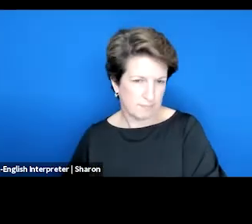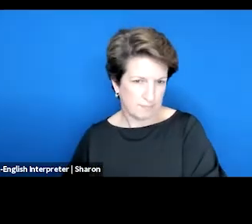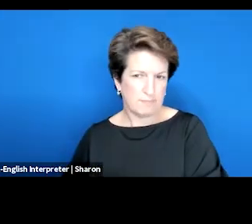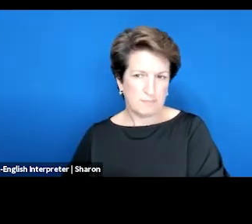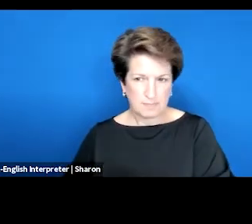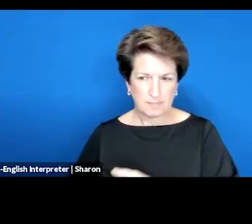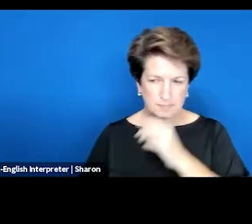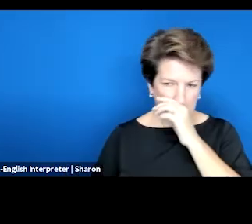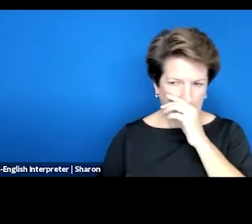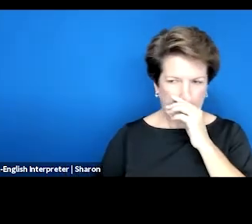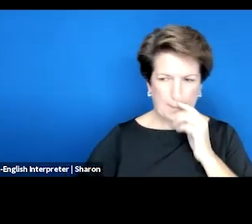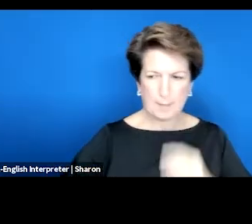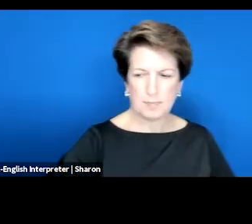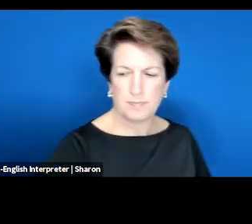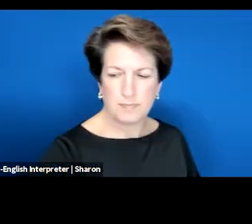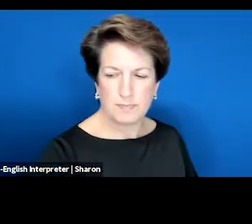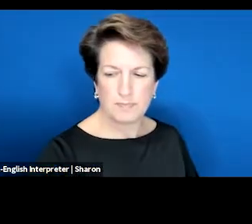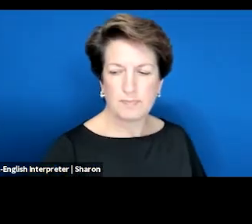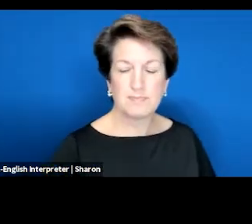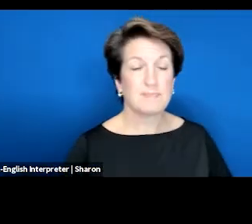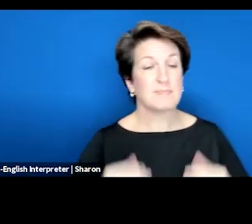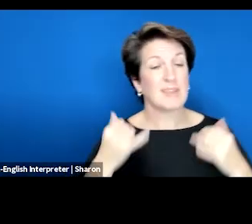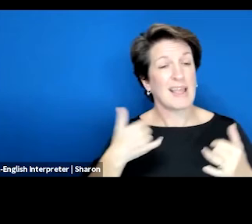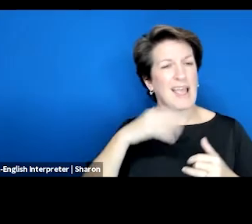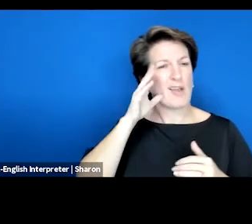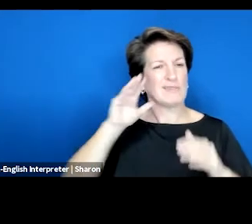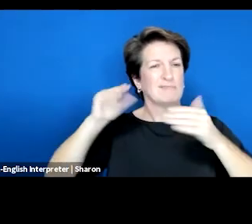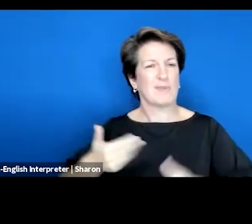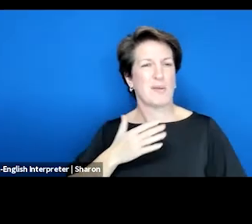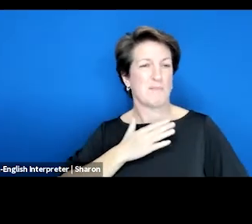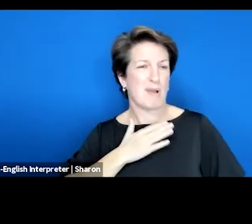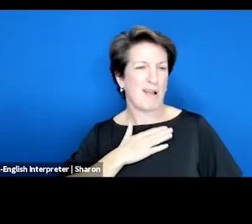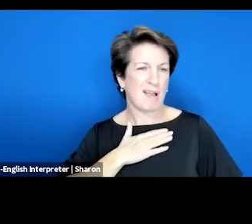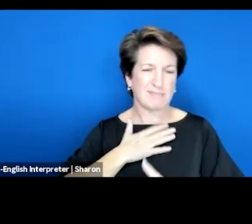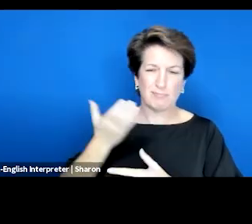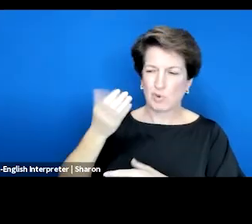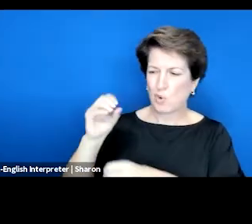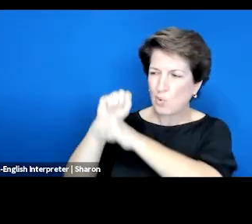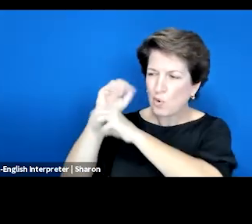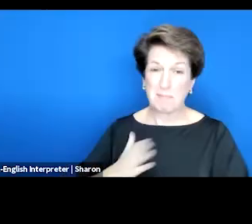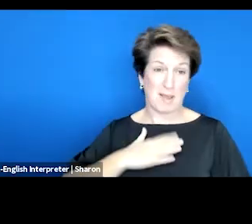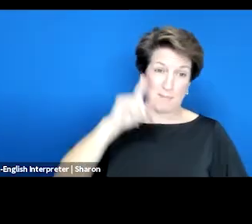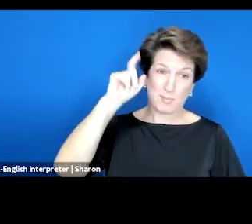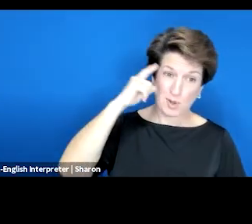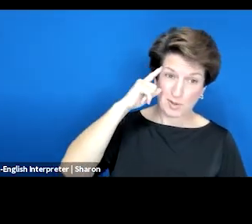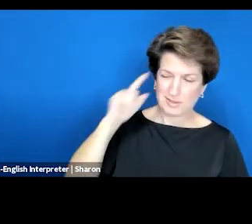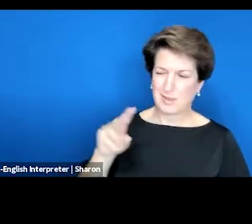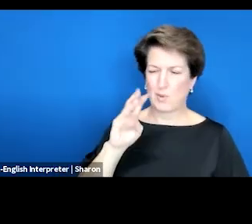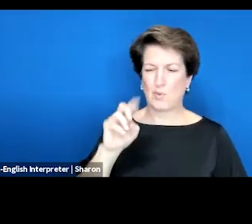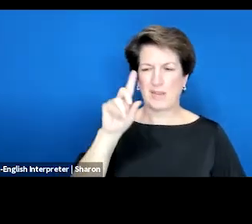have our Q and a before the event wraps.